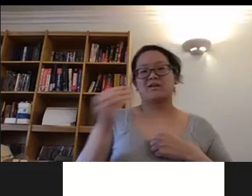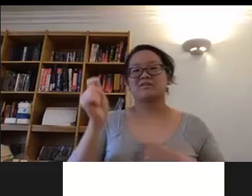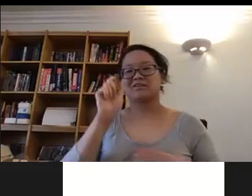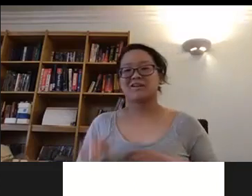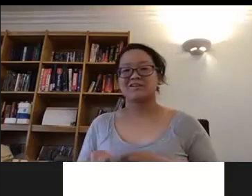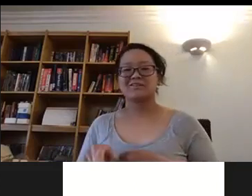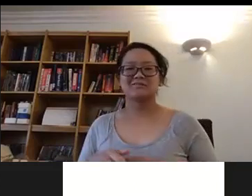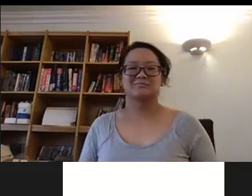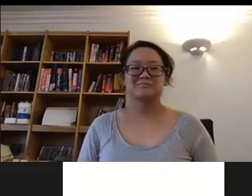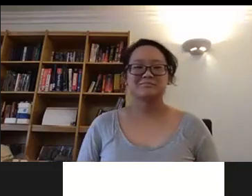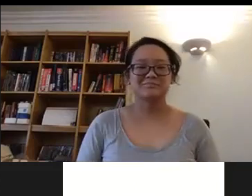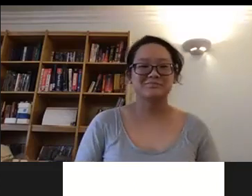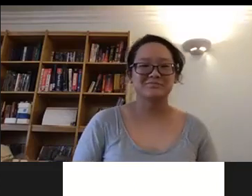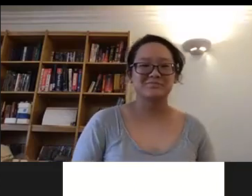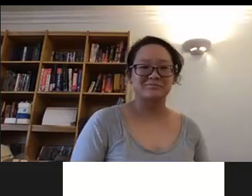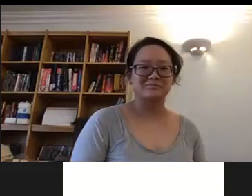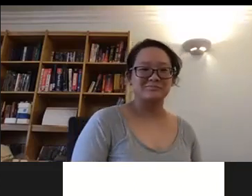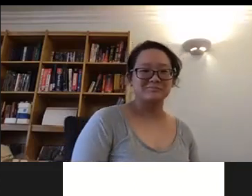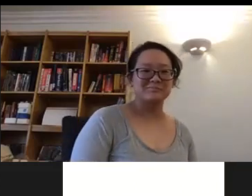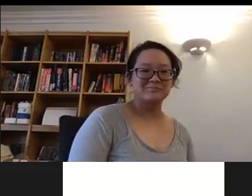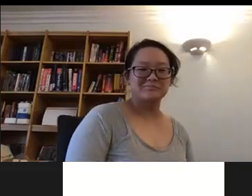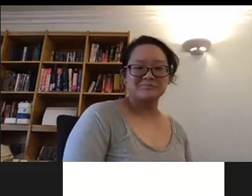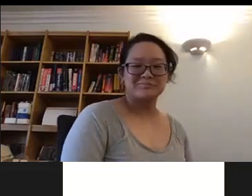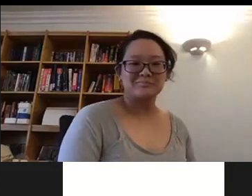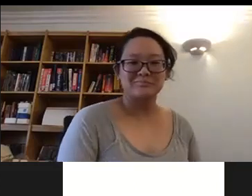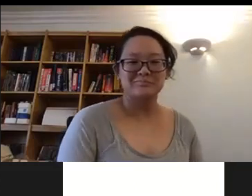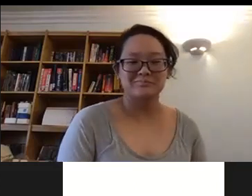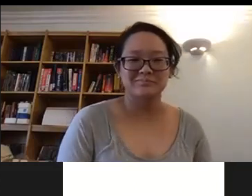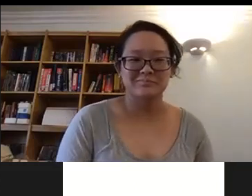different countries and mostly in Italy. Thank you.